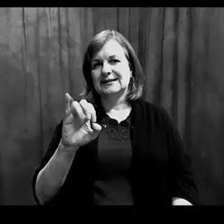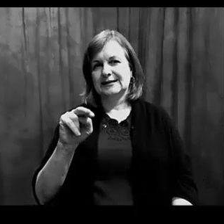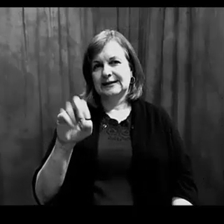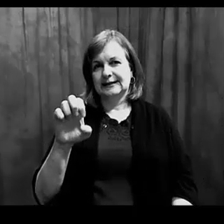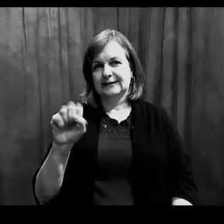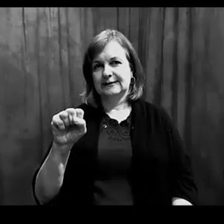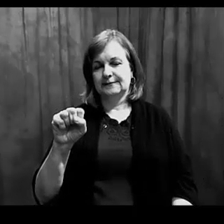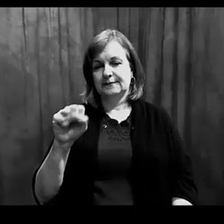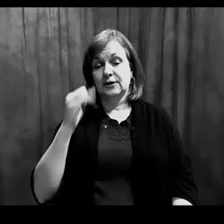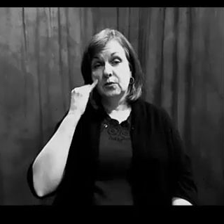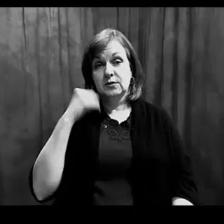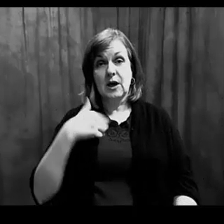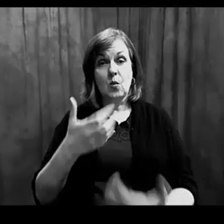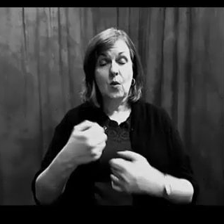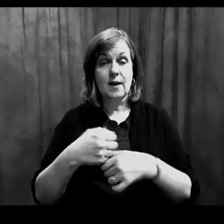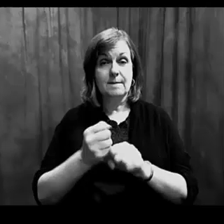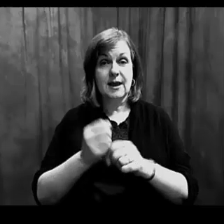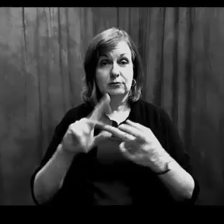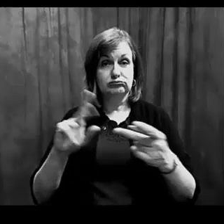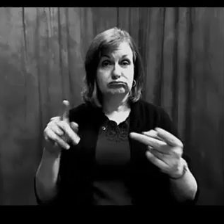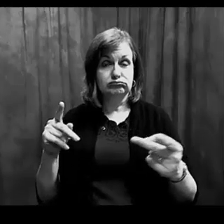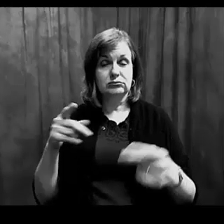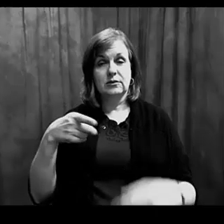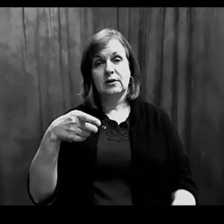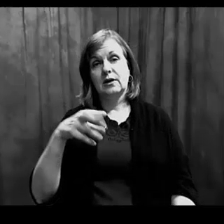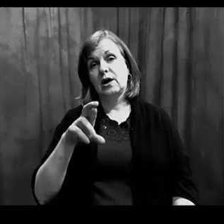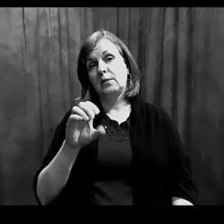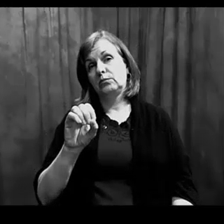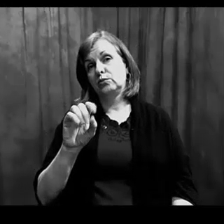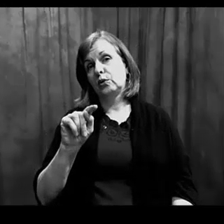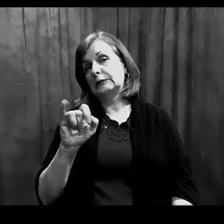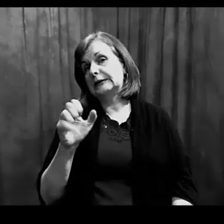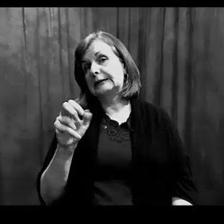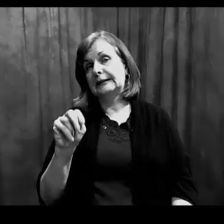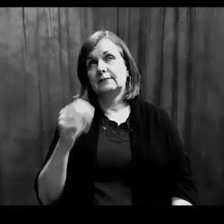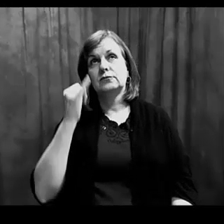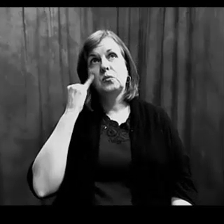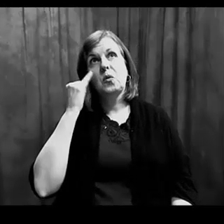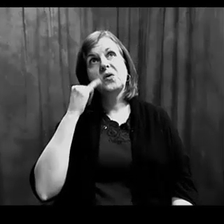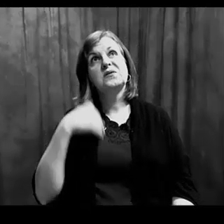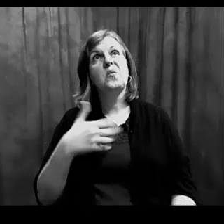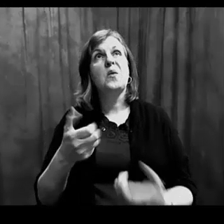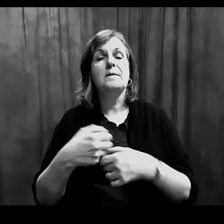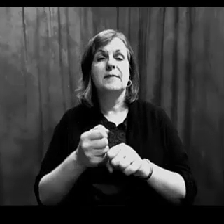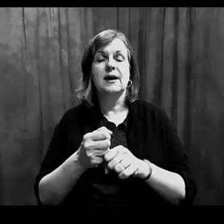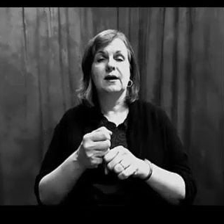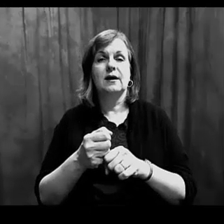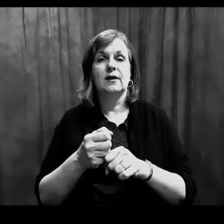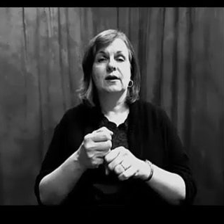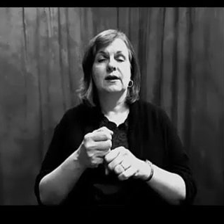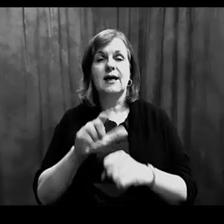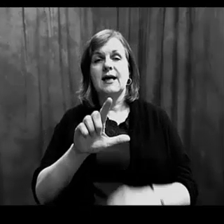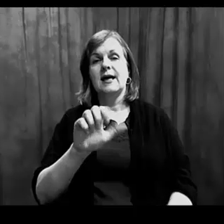so if I want to make a protein let's say I wanna make